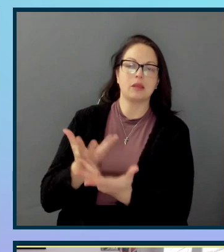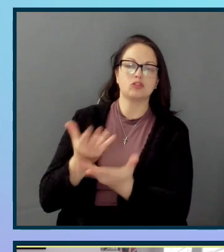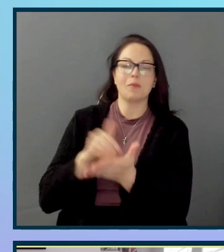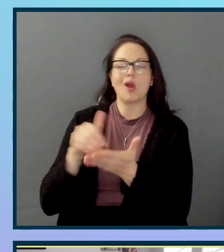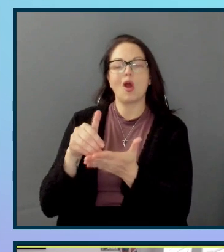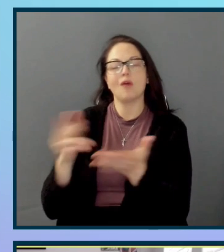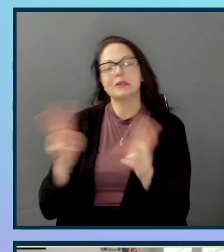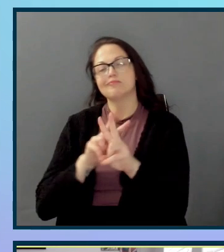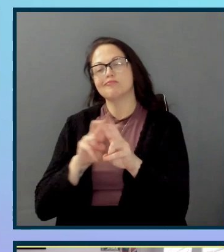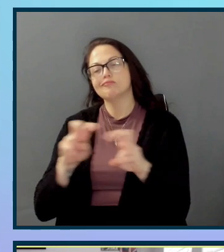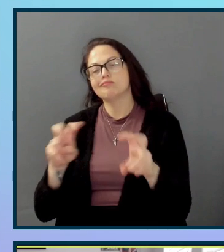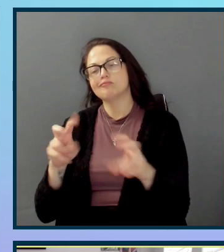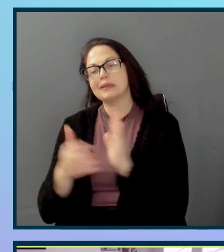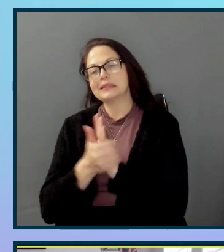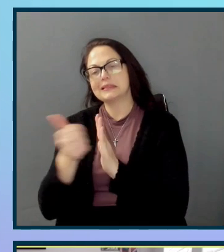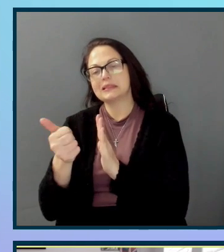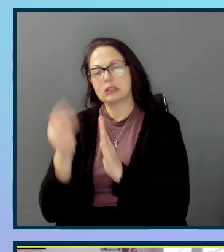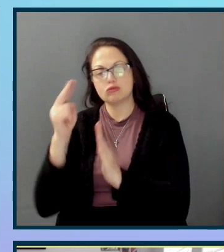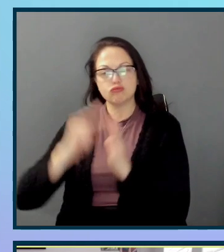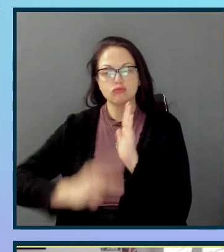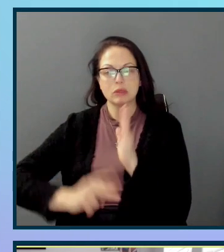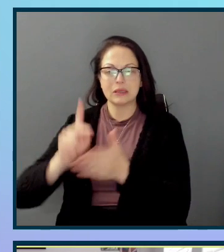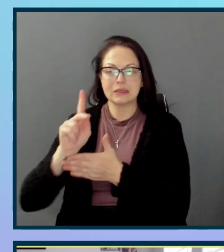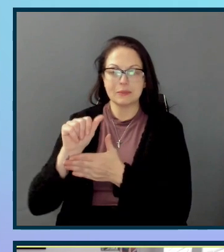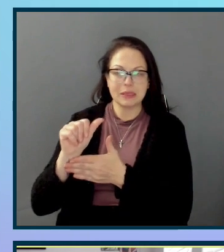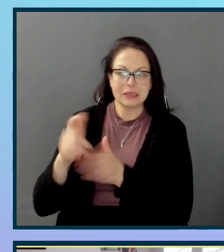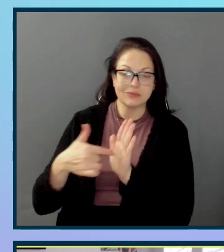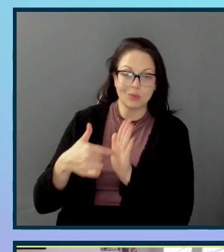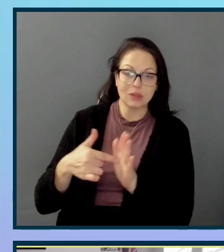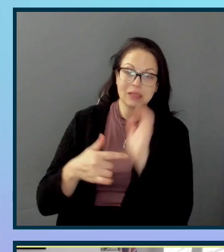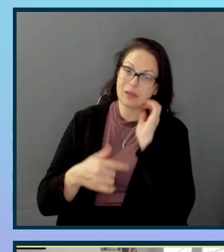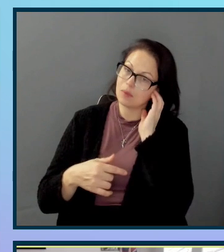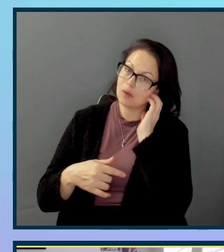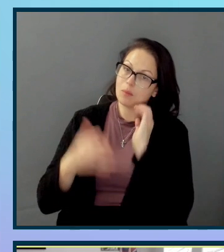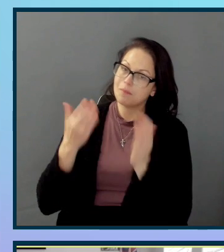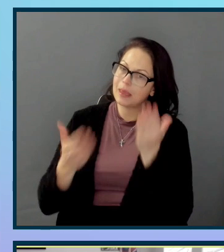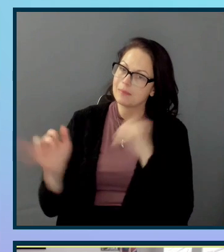in the context of skills, reading disabilities, for example, might look, might be looked at in the learning space.